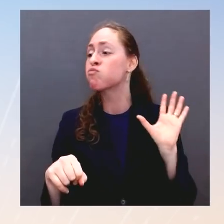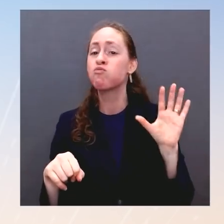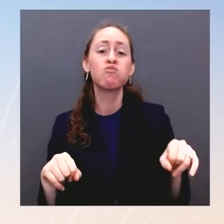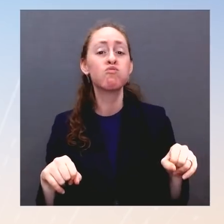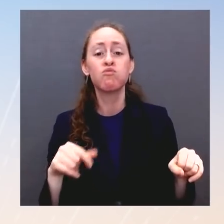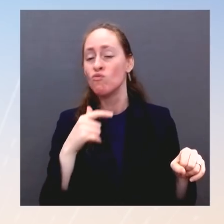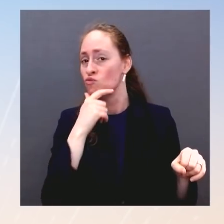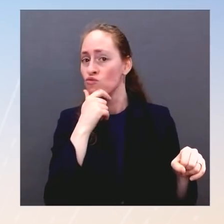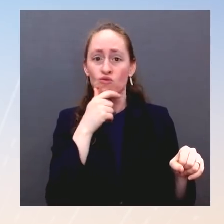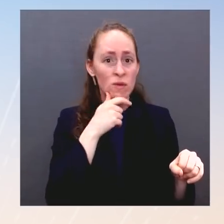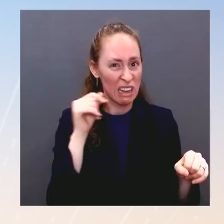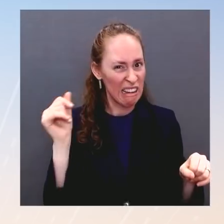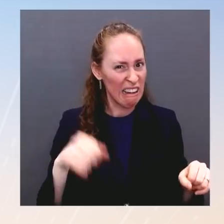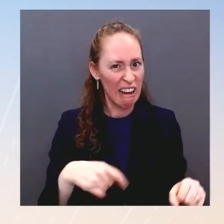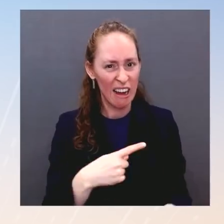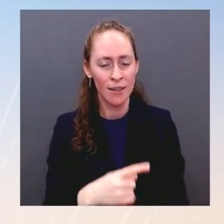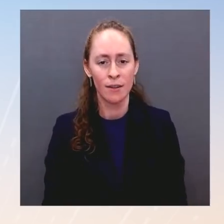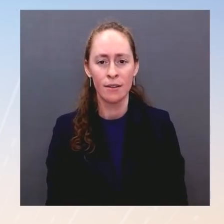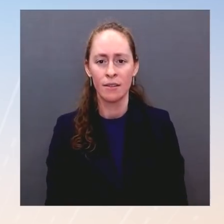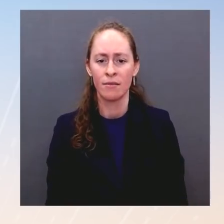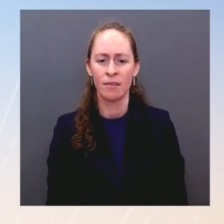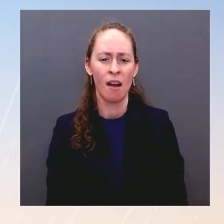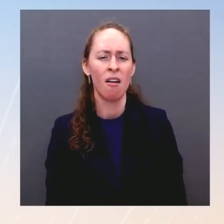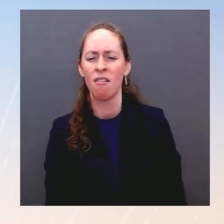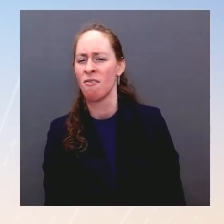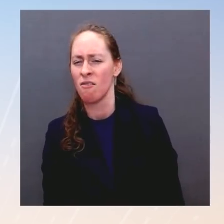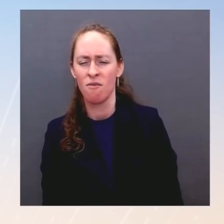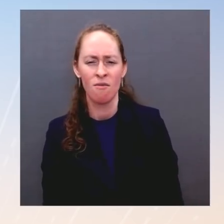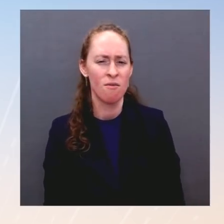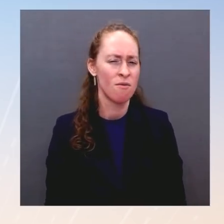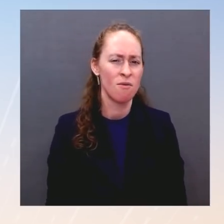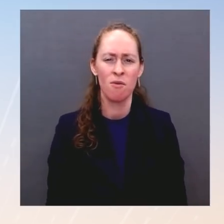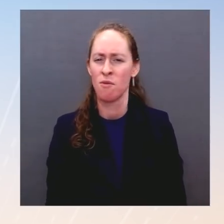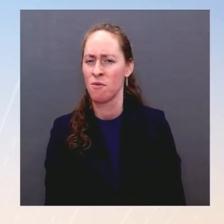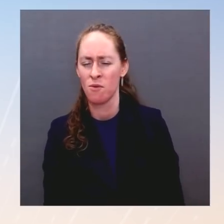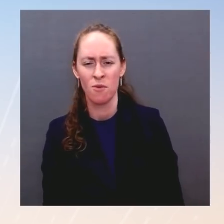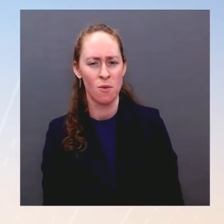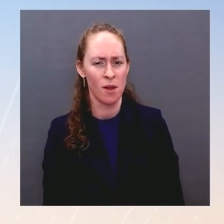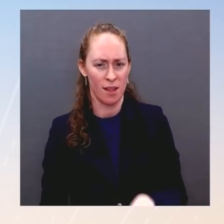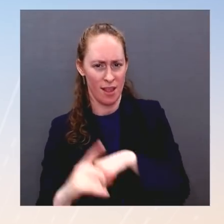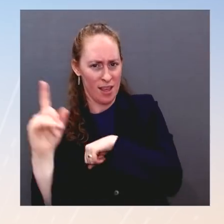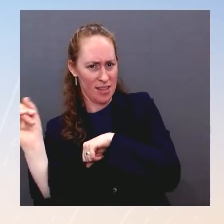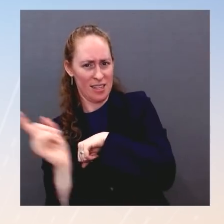that cover 80 percent of the financial sector, that are having an impact already on the financial sector